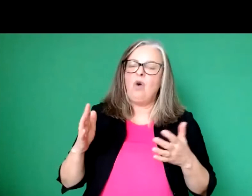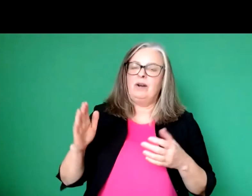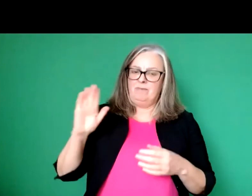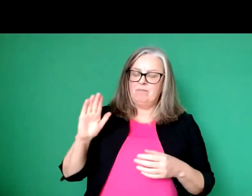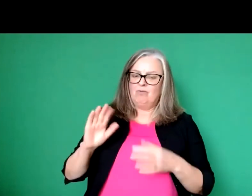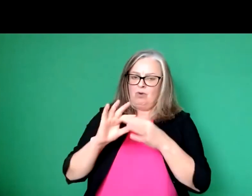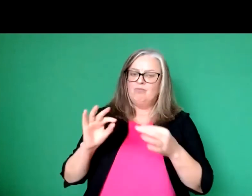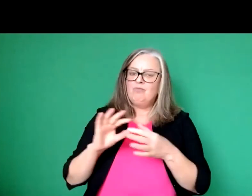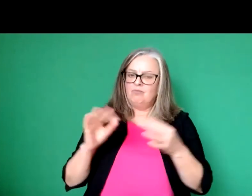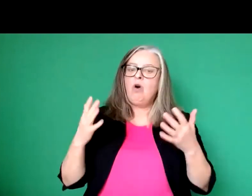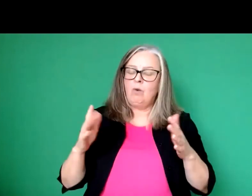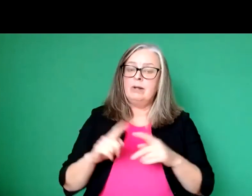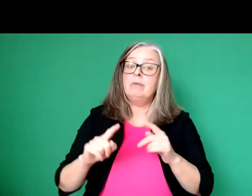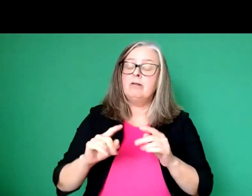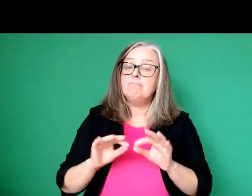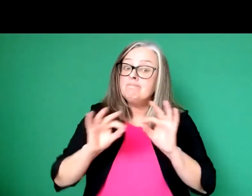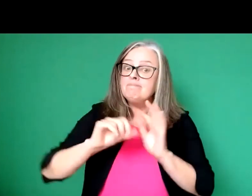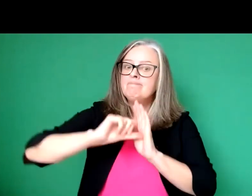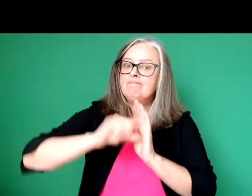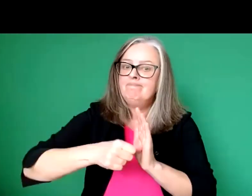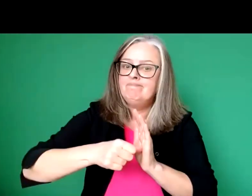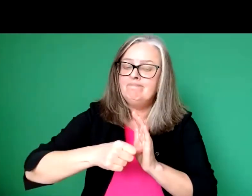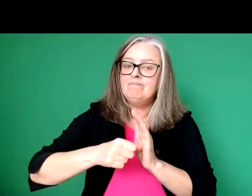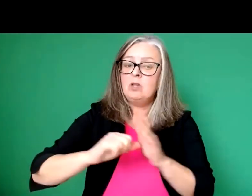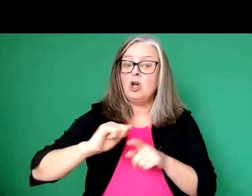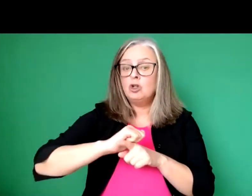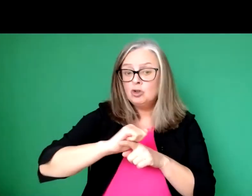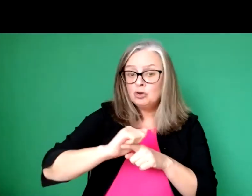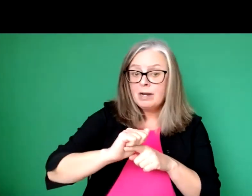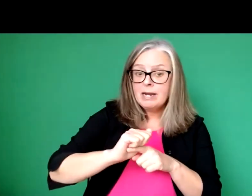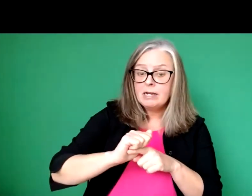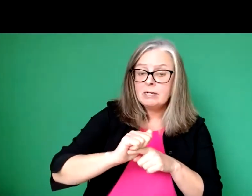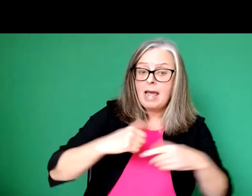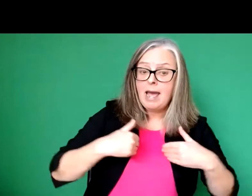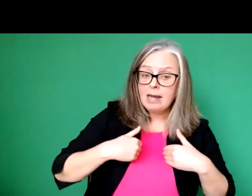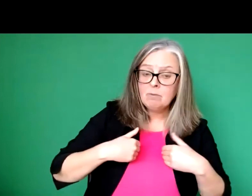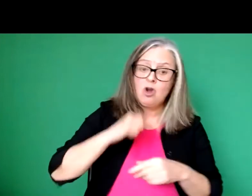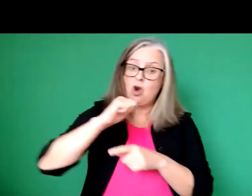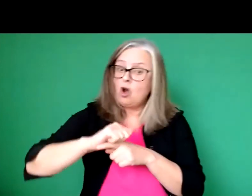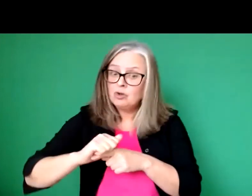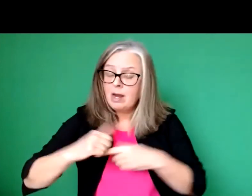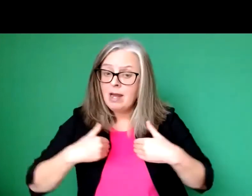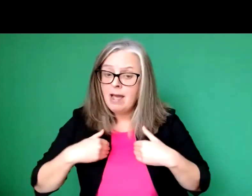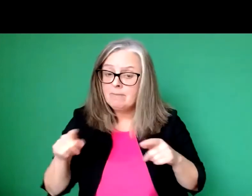emphasizing uh trained or not drink but let's hope that you know even if you have a trained dog in a